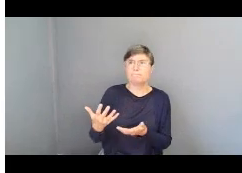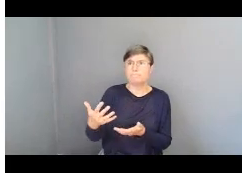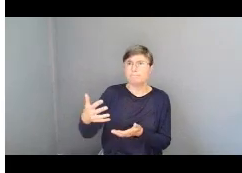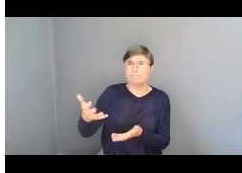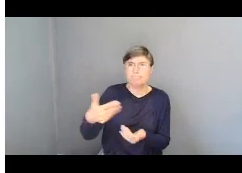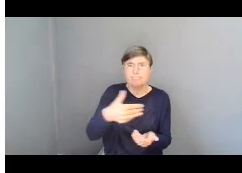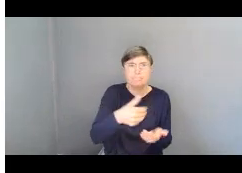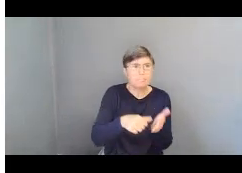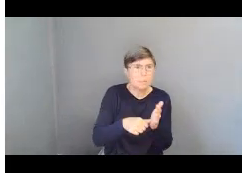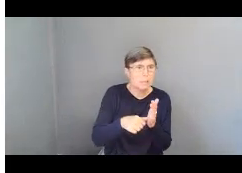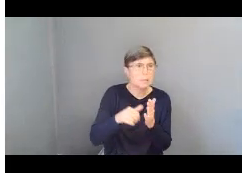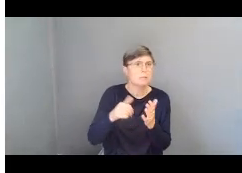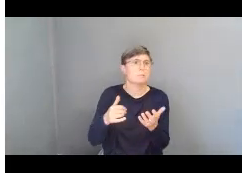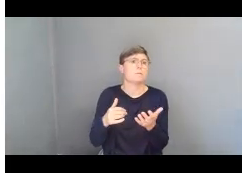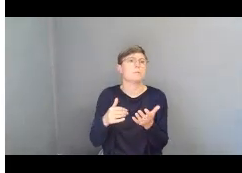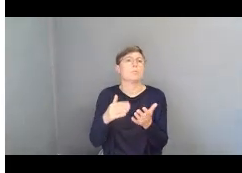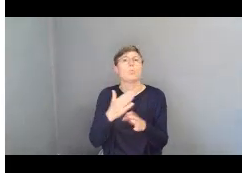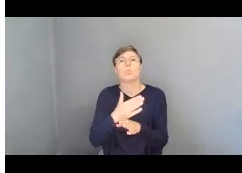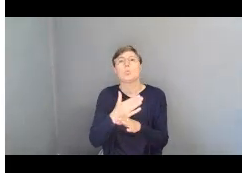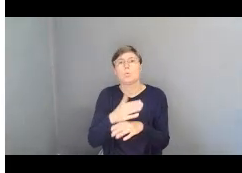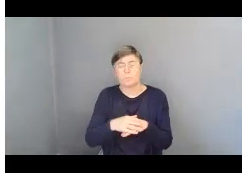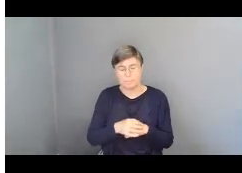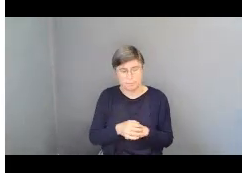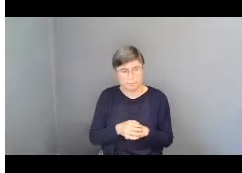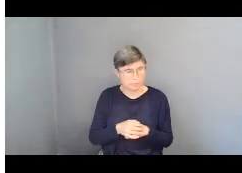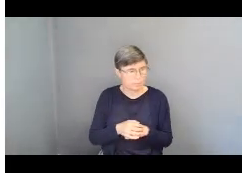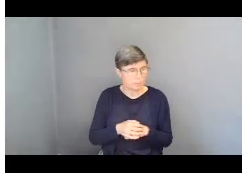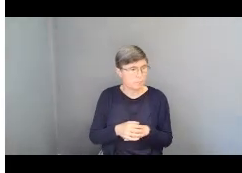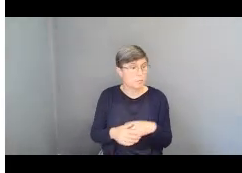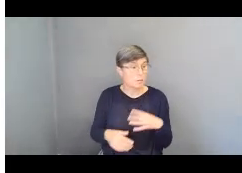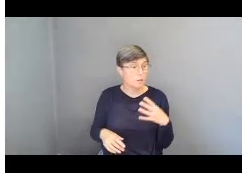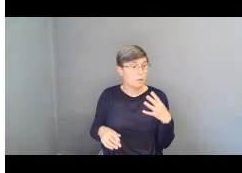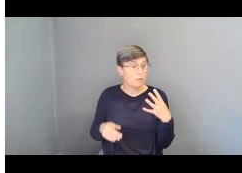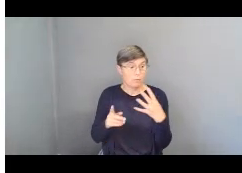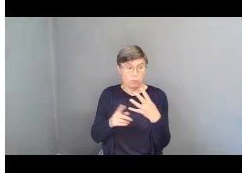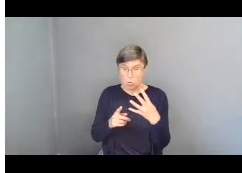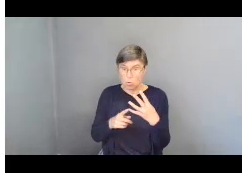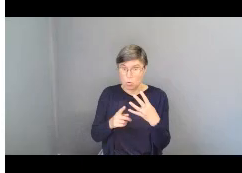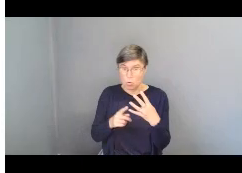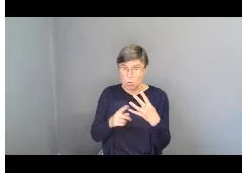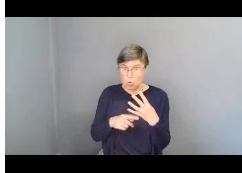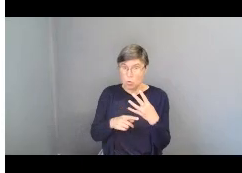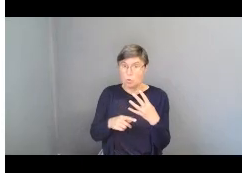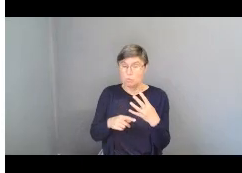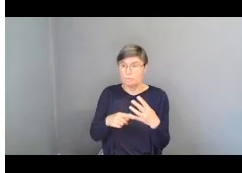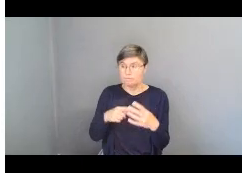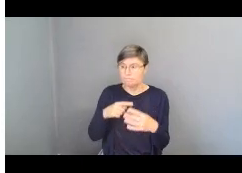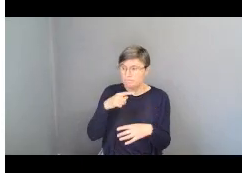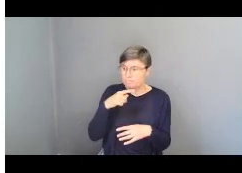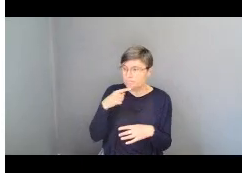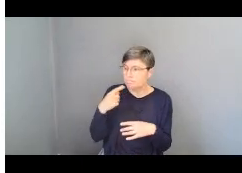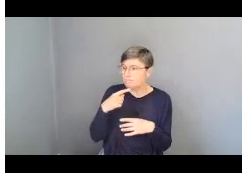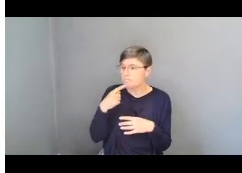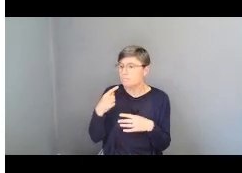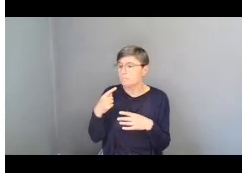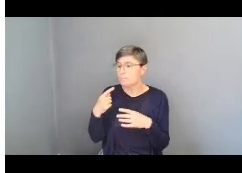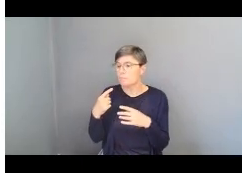And dishonest behaviour is when someone uses NDIS funds when they know it's the wrong thing to do.